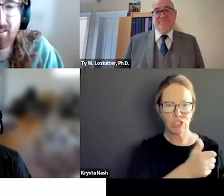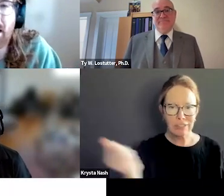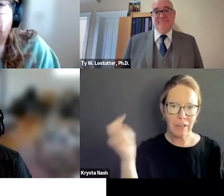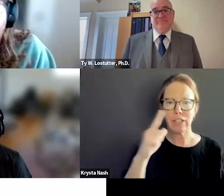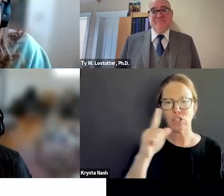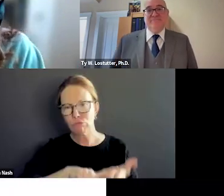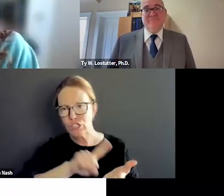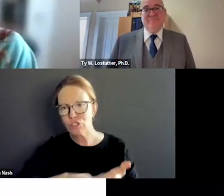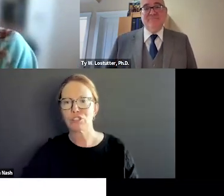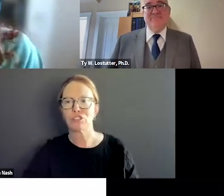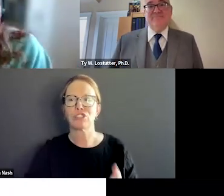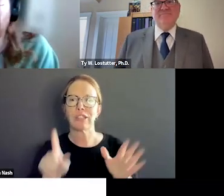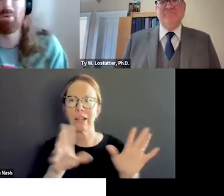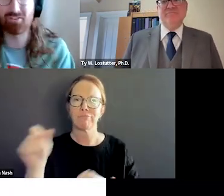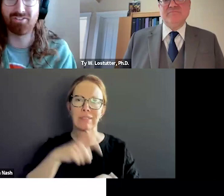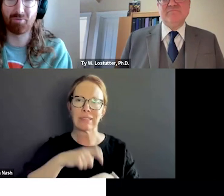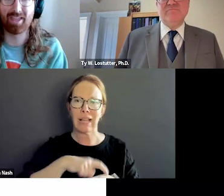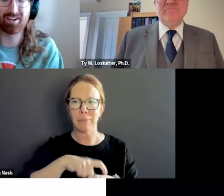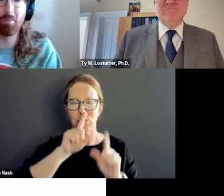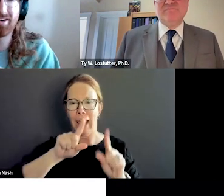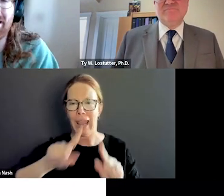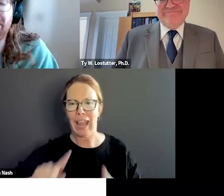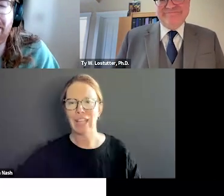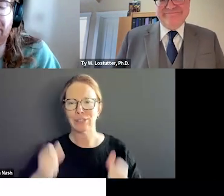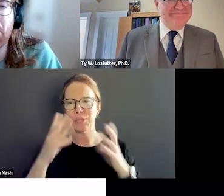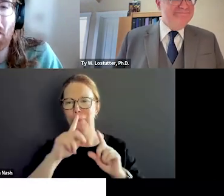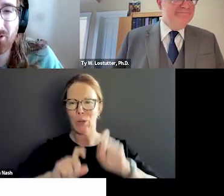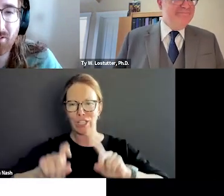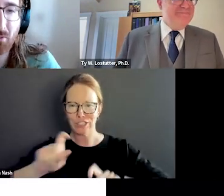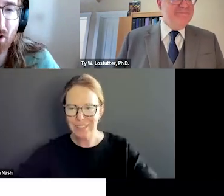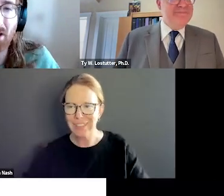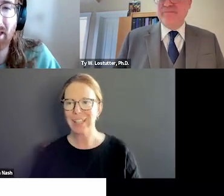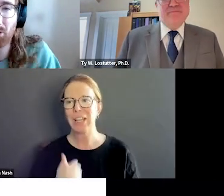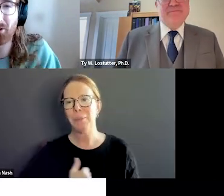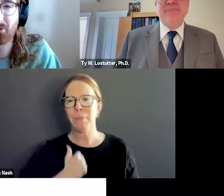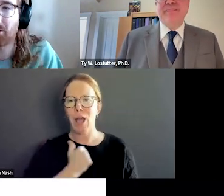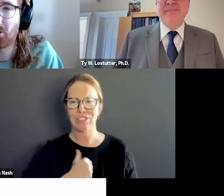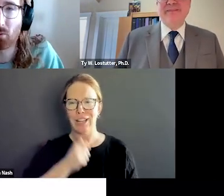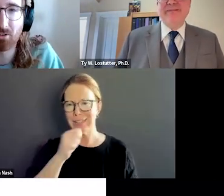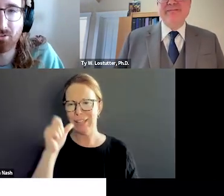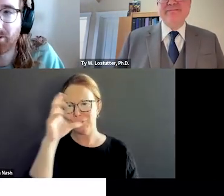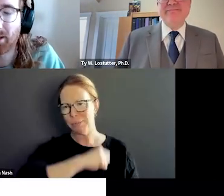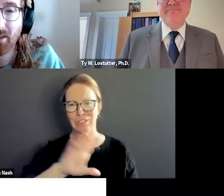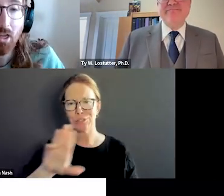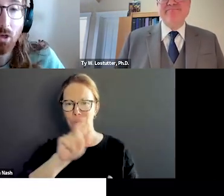and taking the time to answer the so many questions that we had come in. And again, apologies if we are unable to address your questions today.